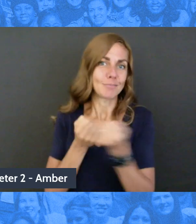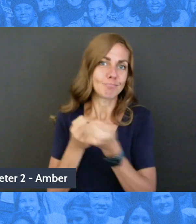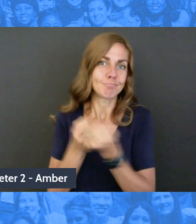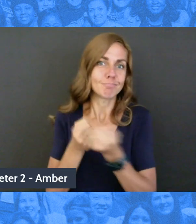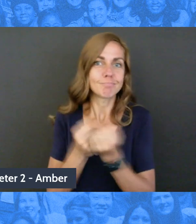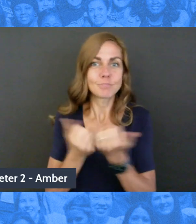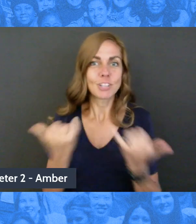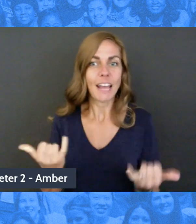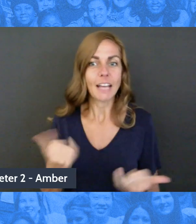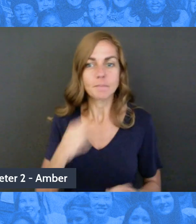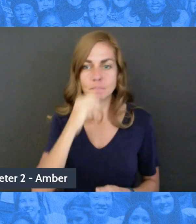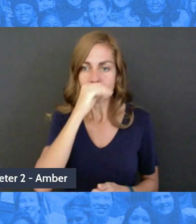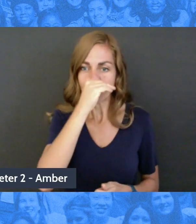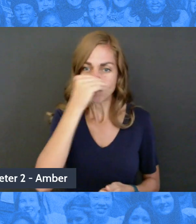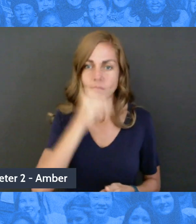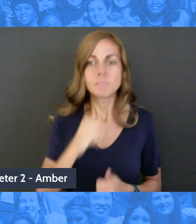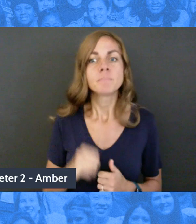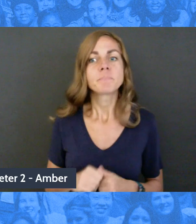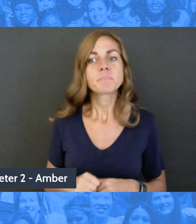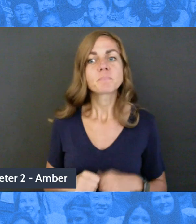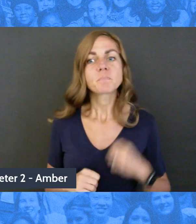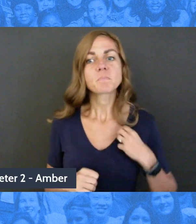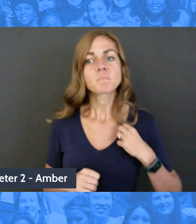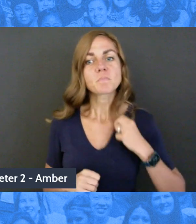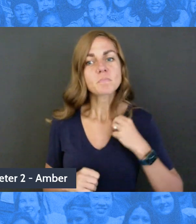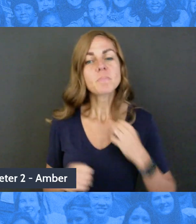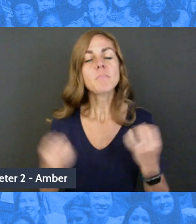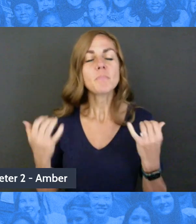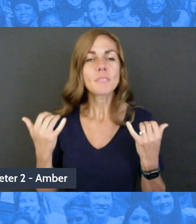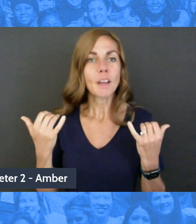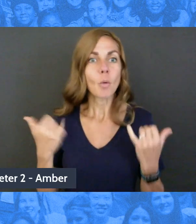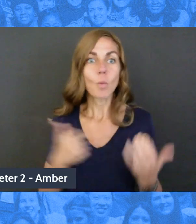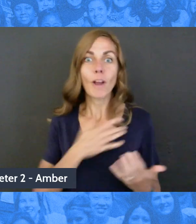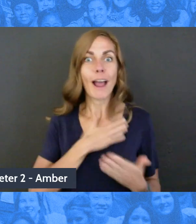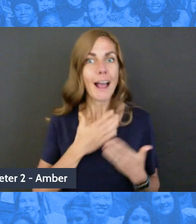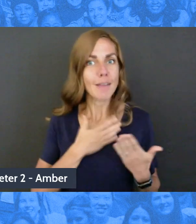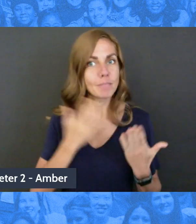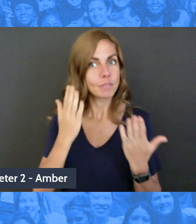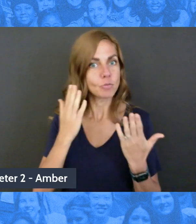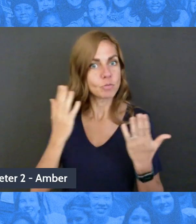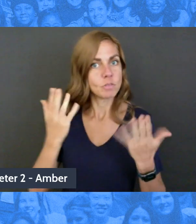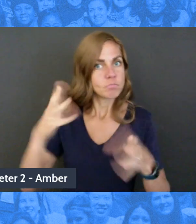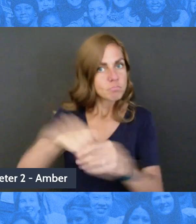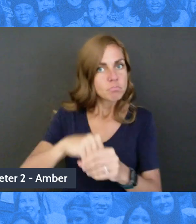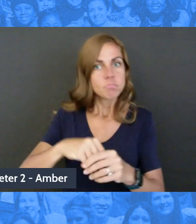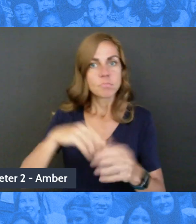We're honored to convene these incredible leaders of national groups for a conversation about their work